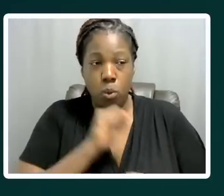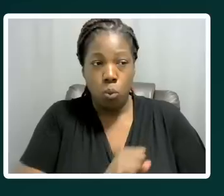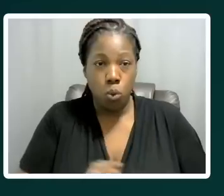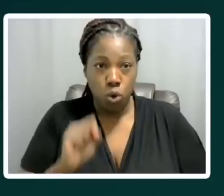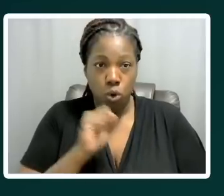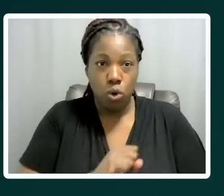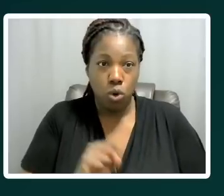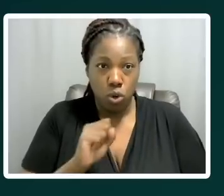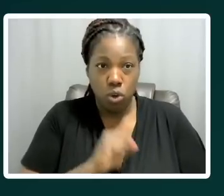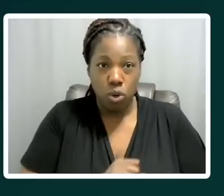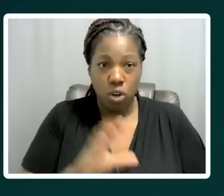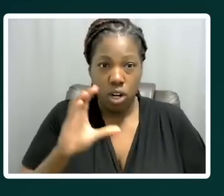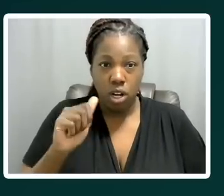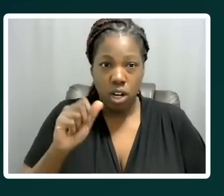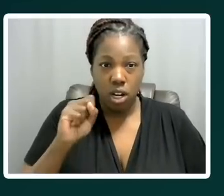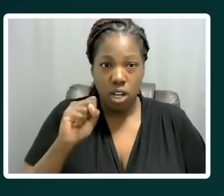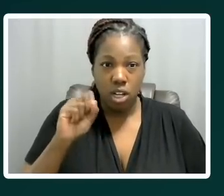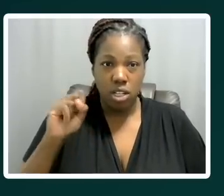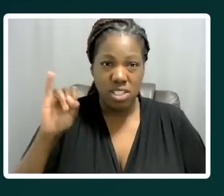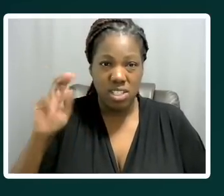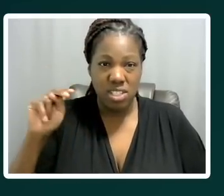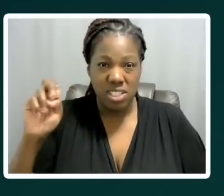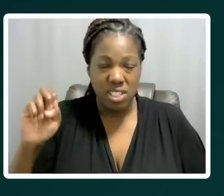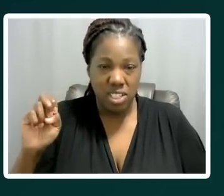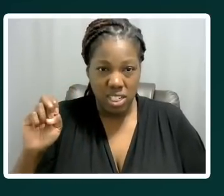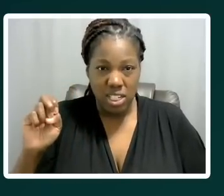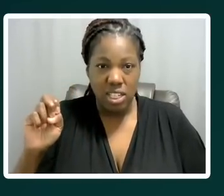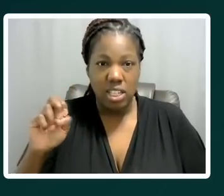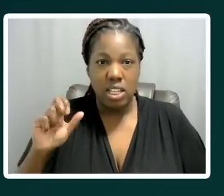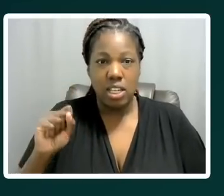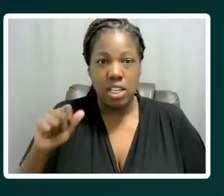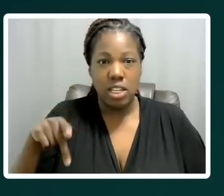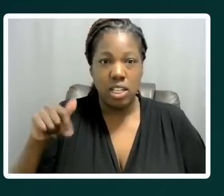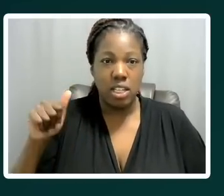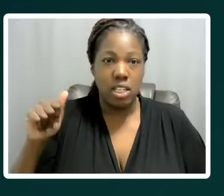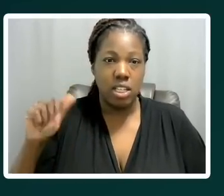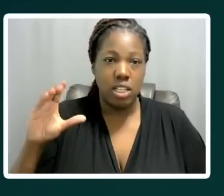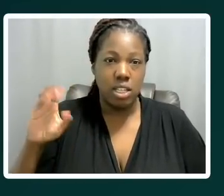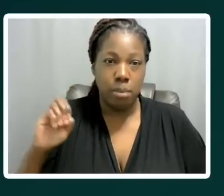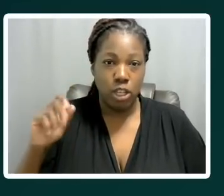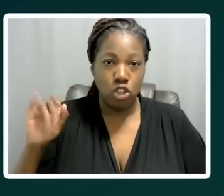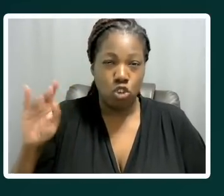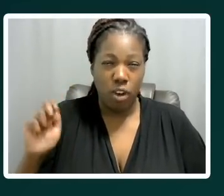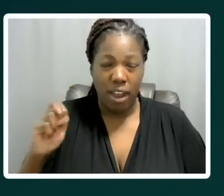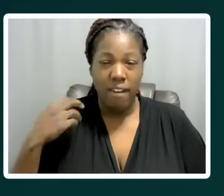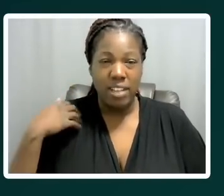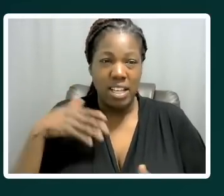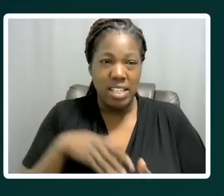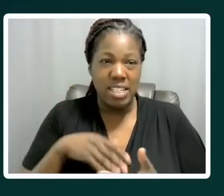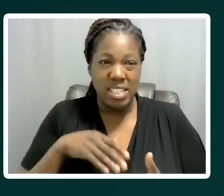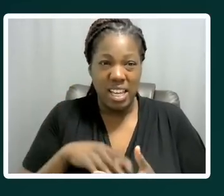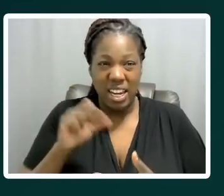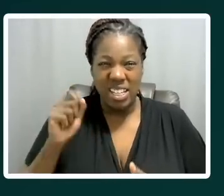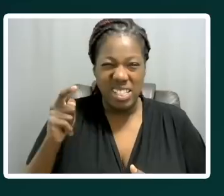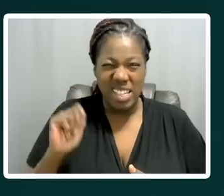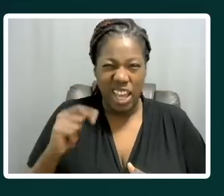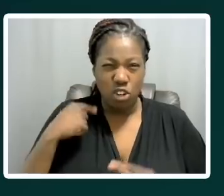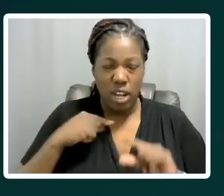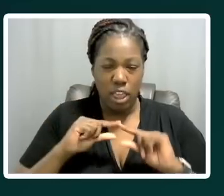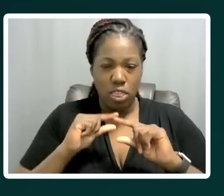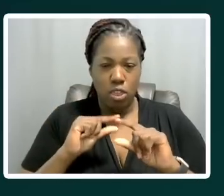spacecraft that studies Saturn and its rings. So you see an illustration of that as well. Another